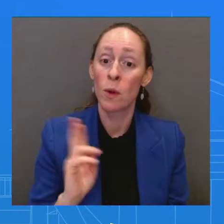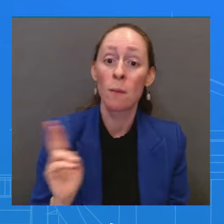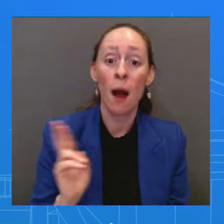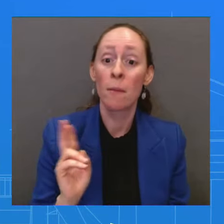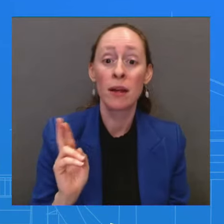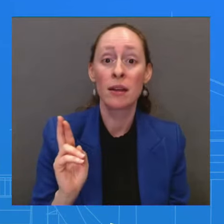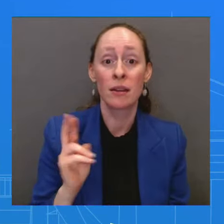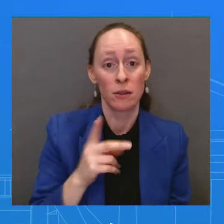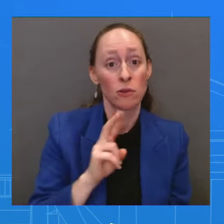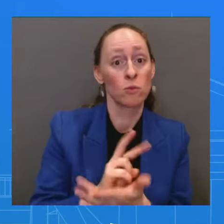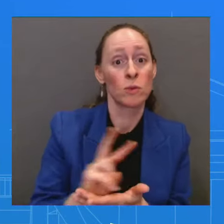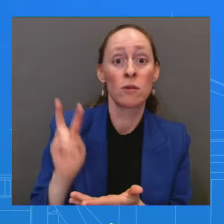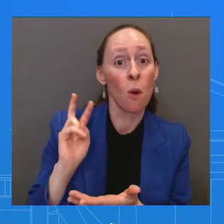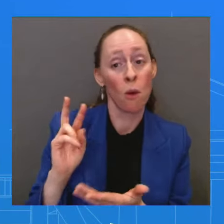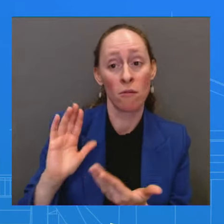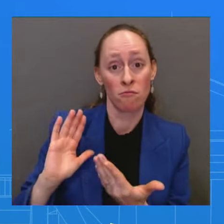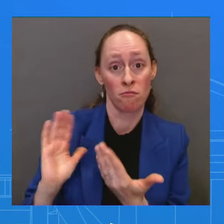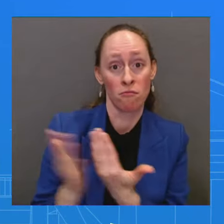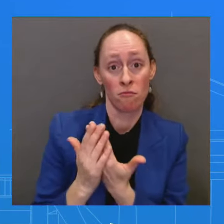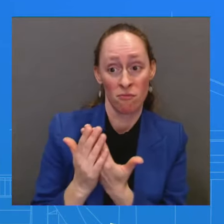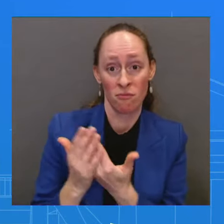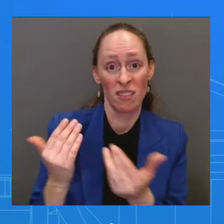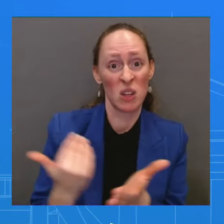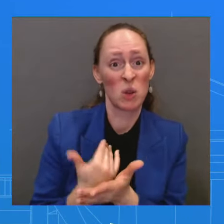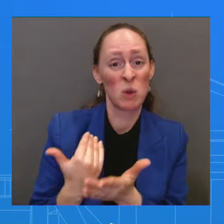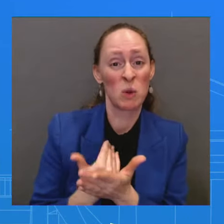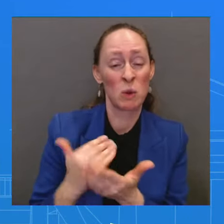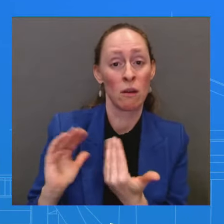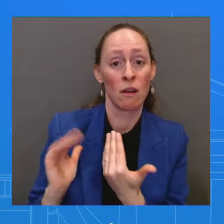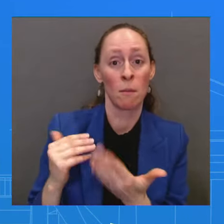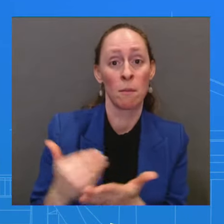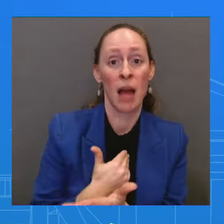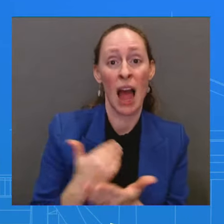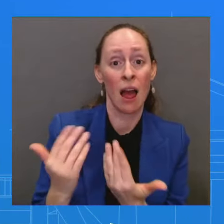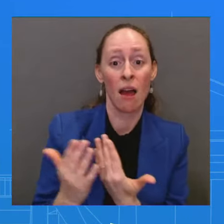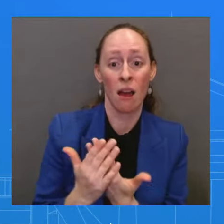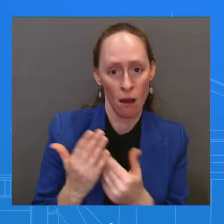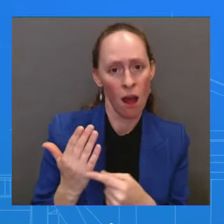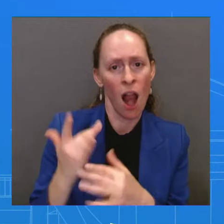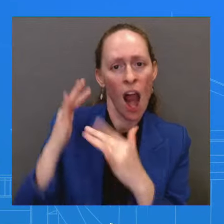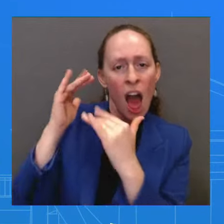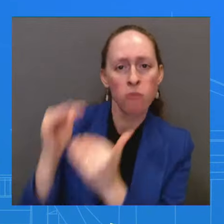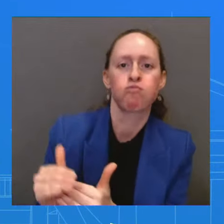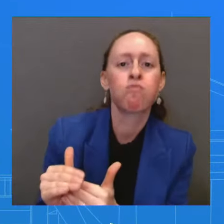to have law enforcement at the border. That's what they put forth. That's what they continue to do.